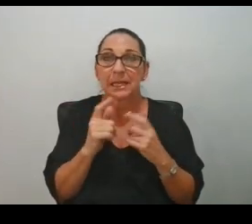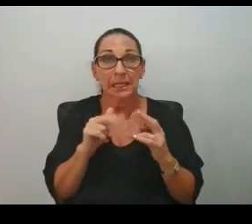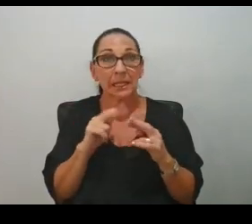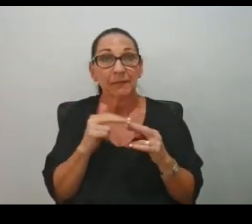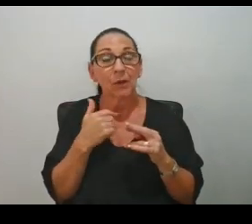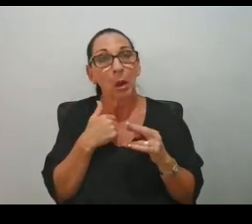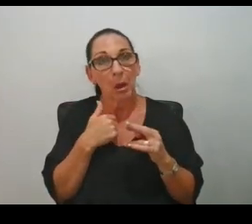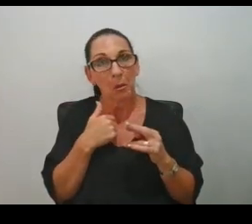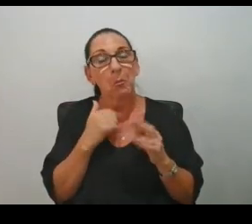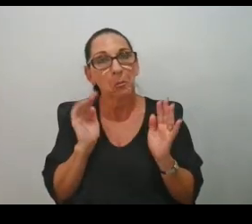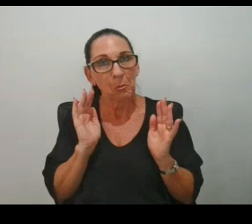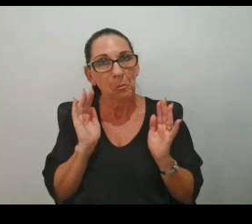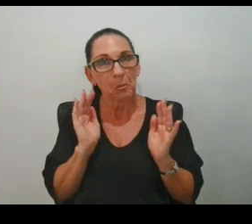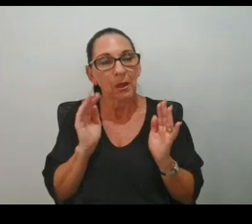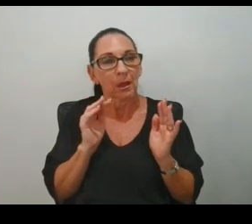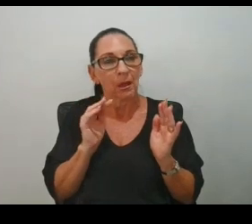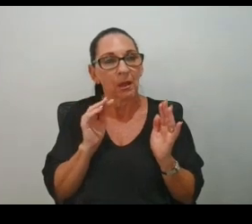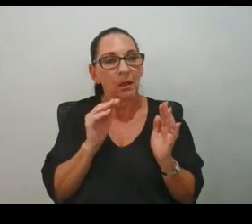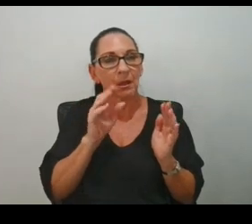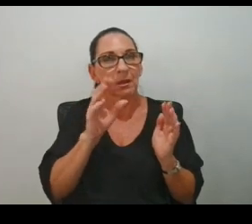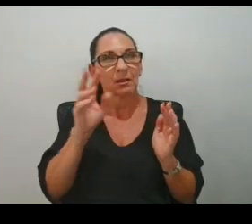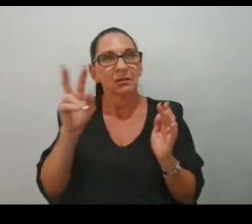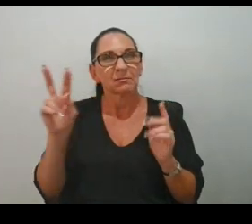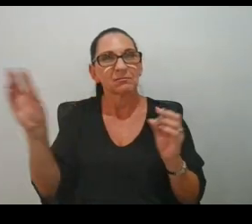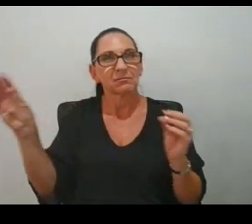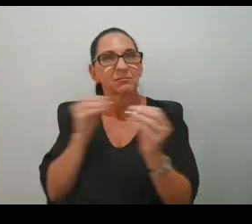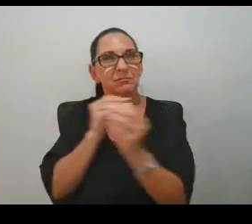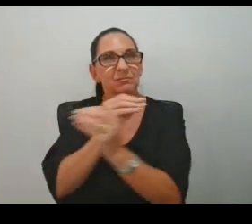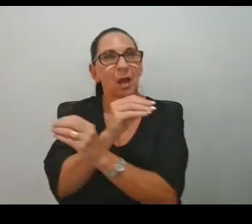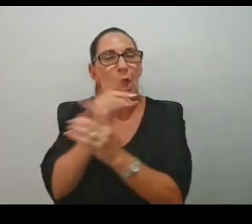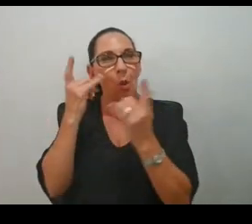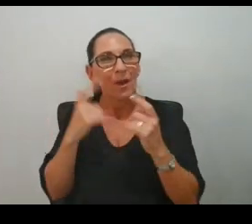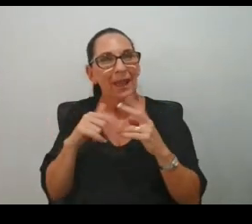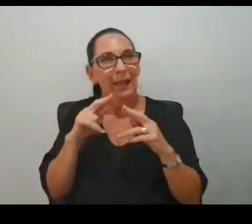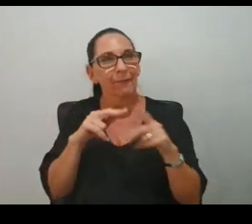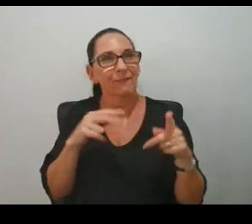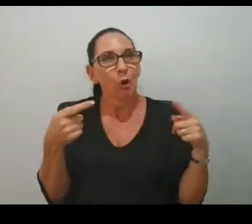a different lawyer where there's a conflict um where there's an irretrievable breakdown